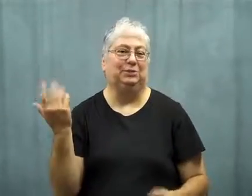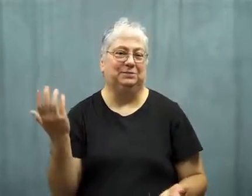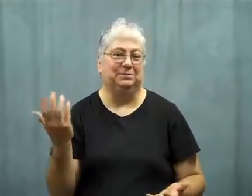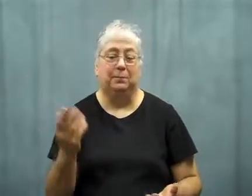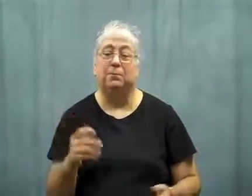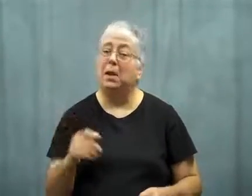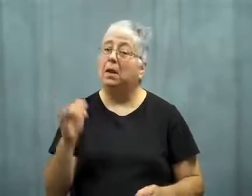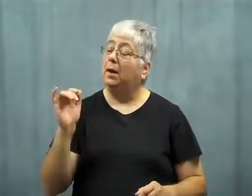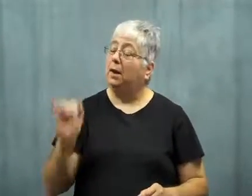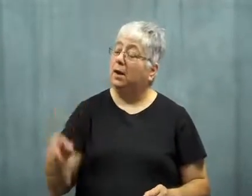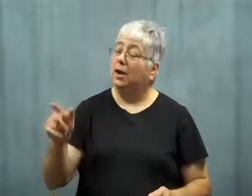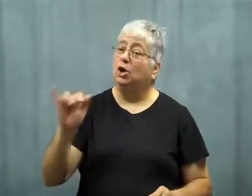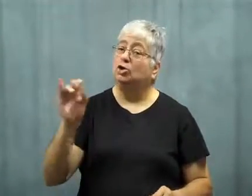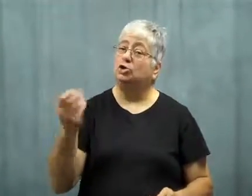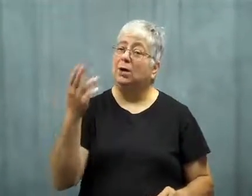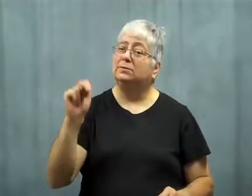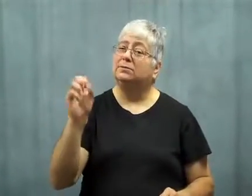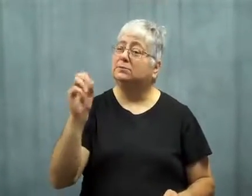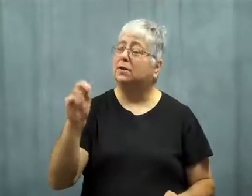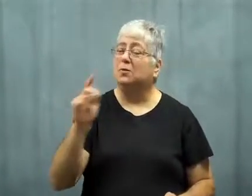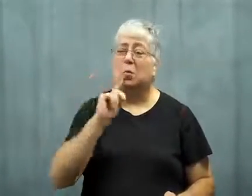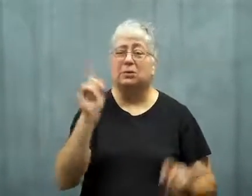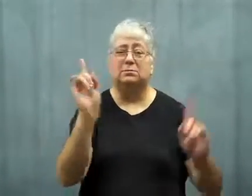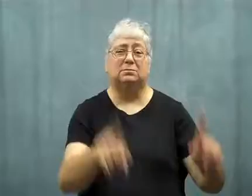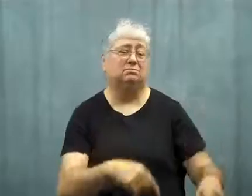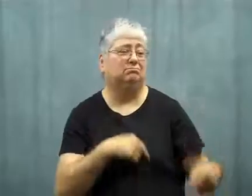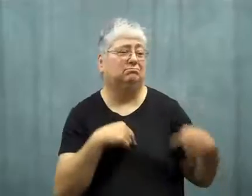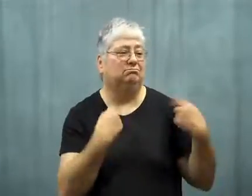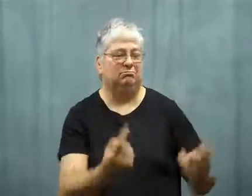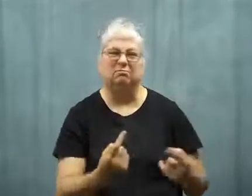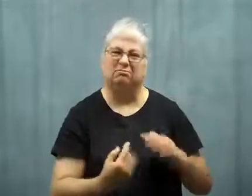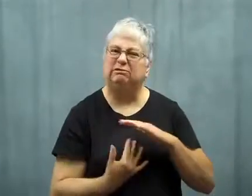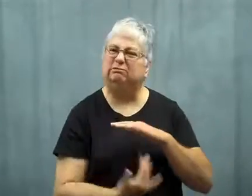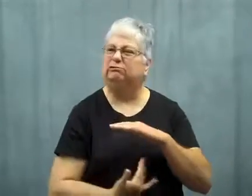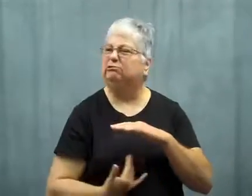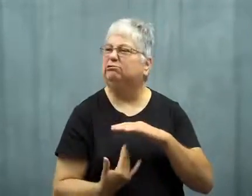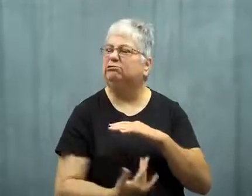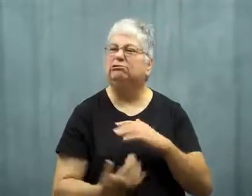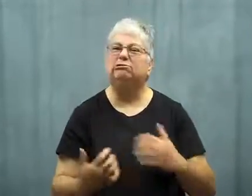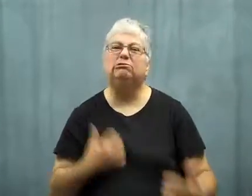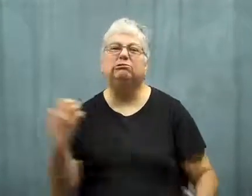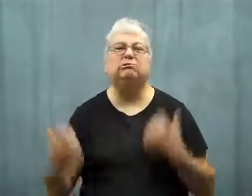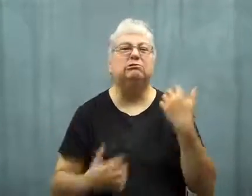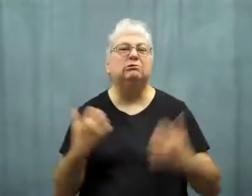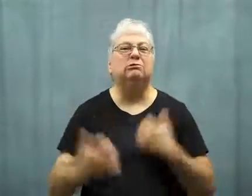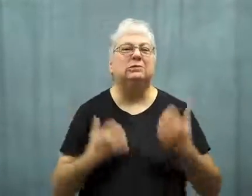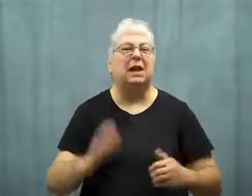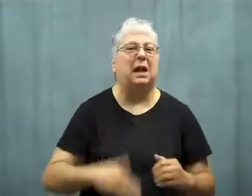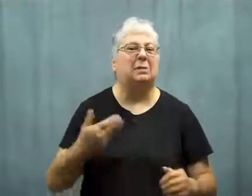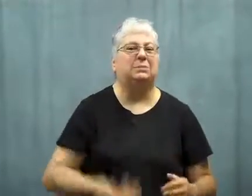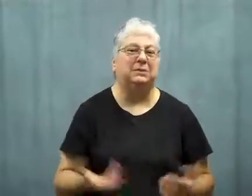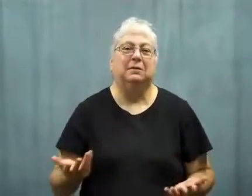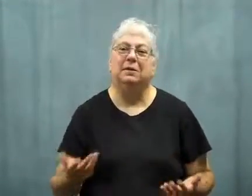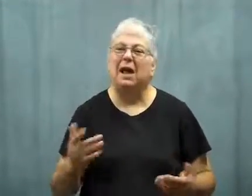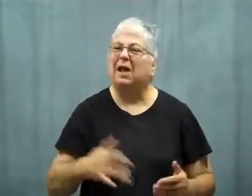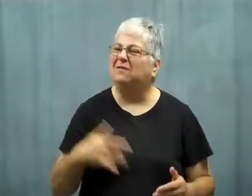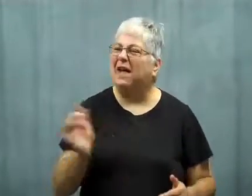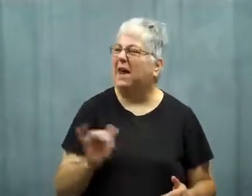For some time, Johnson nursed a grudge.